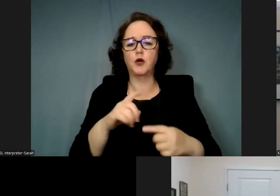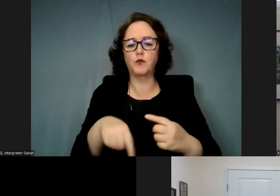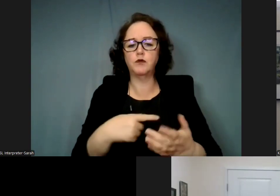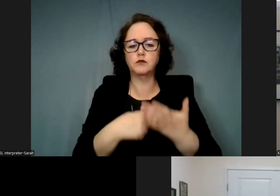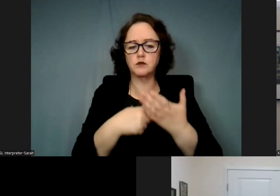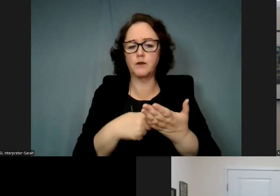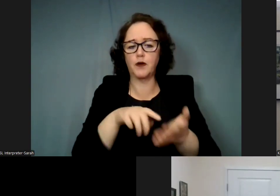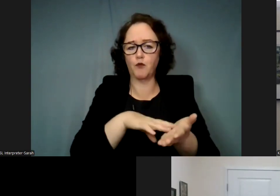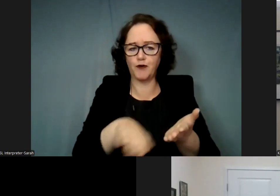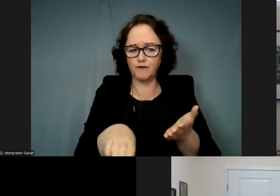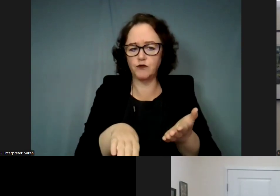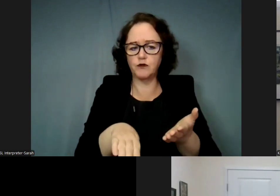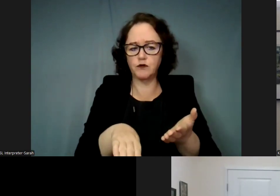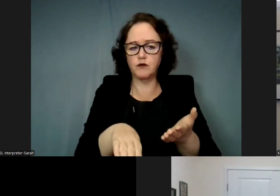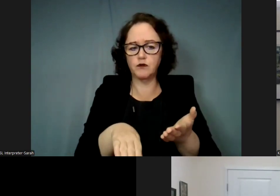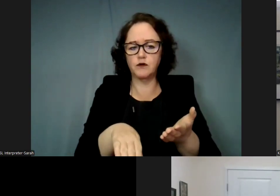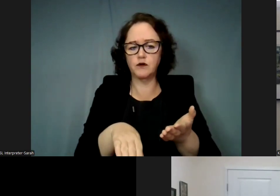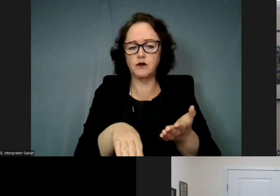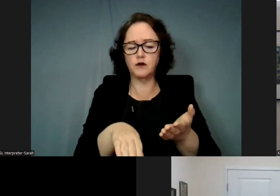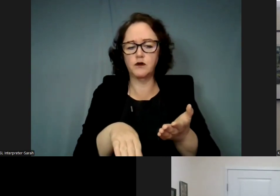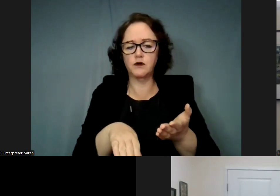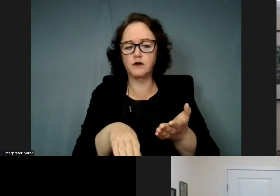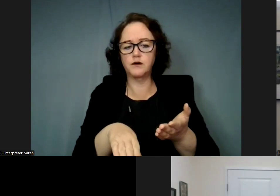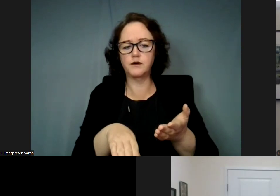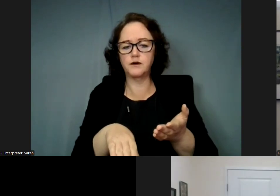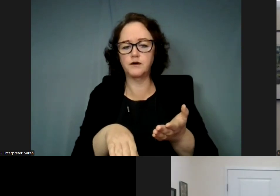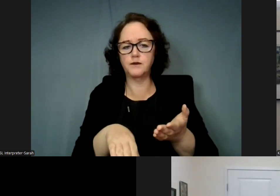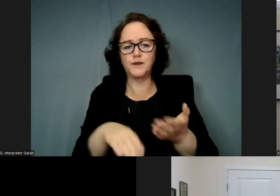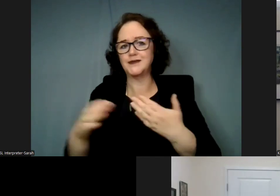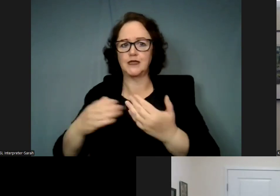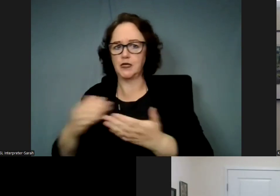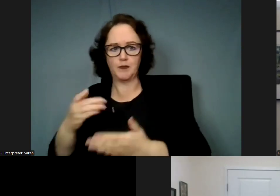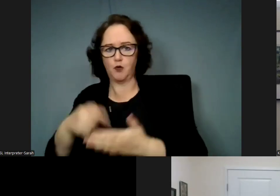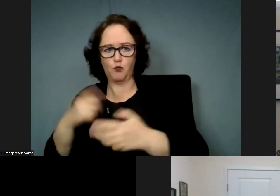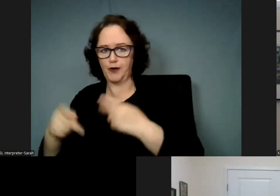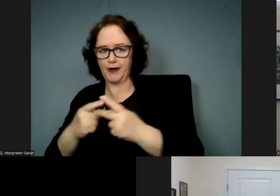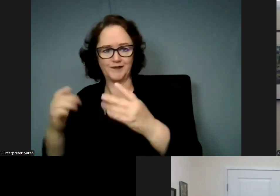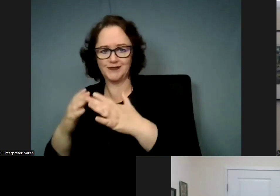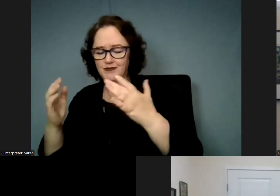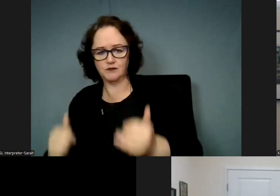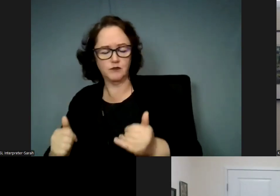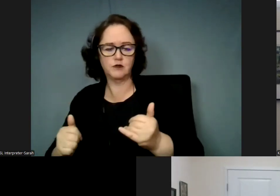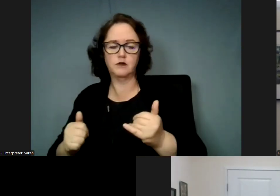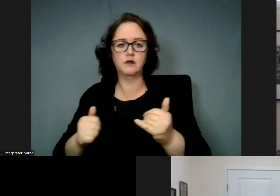regardless of the system, you know, you get so overwhelmed